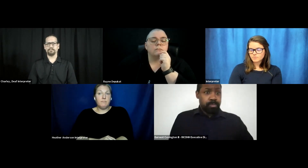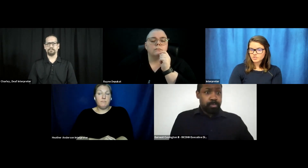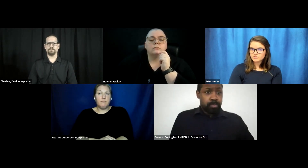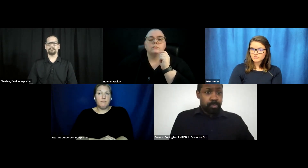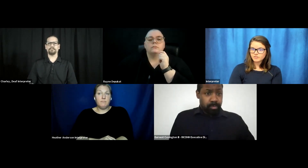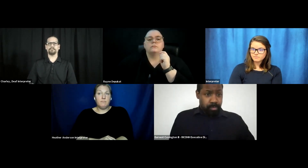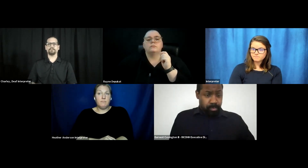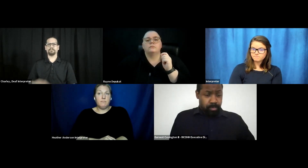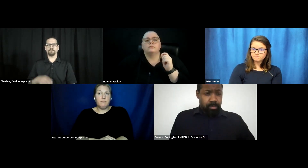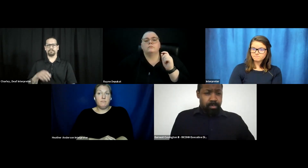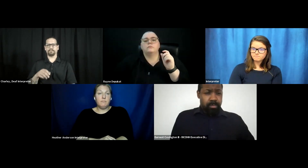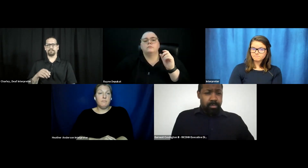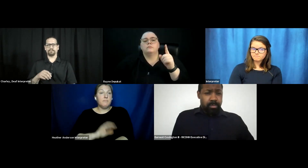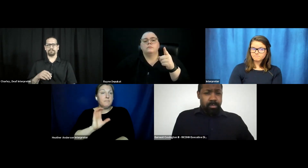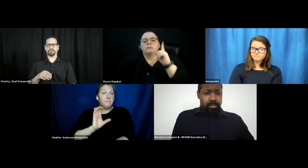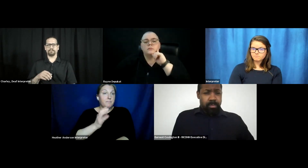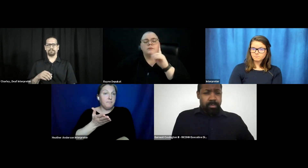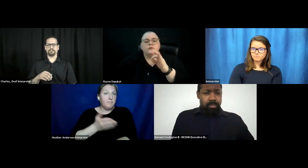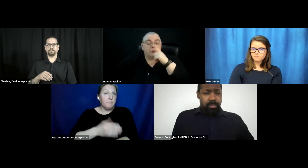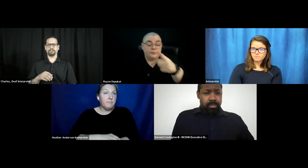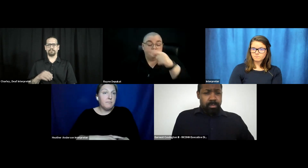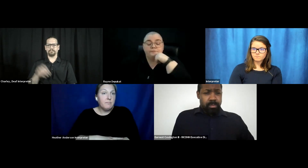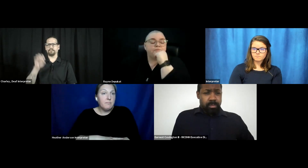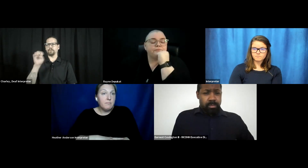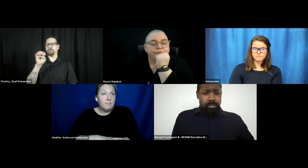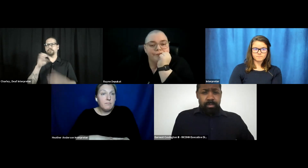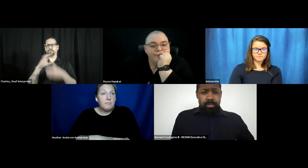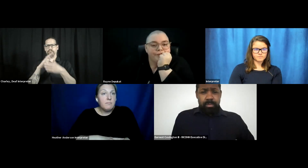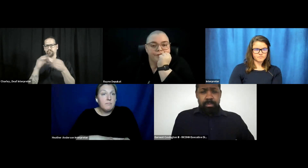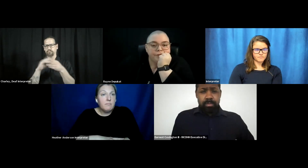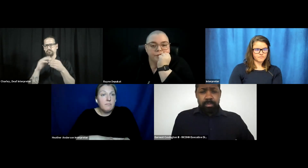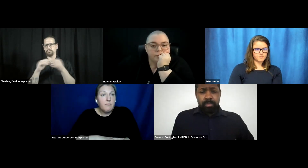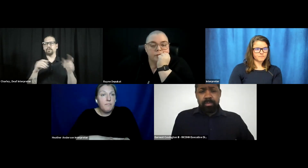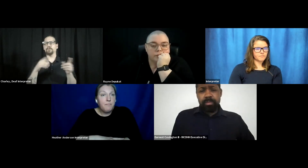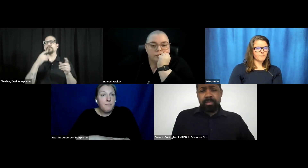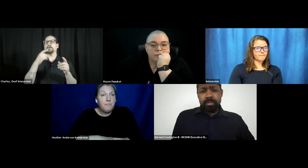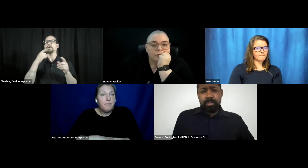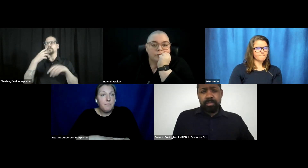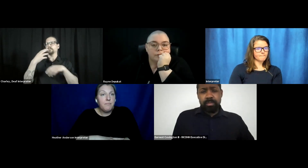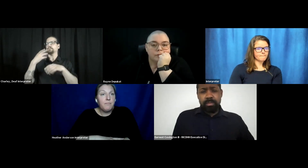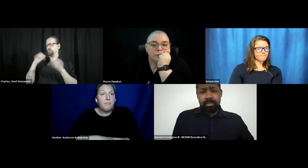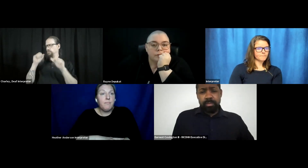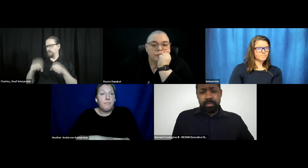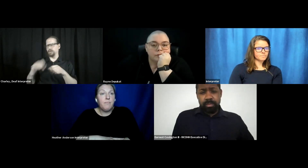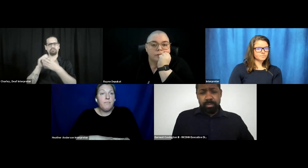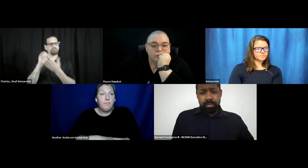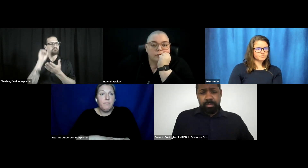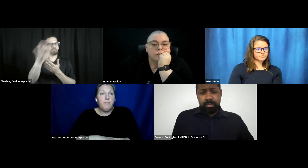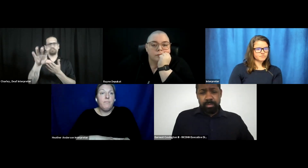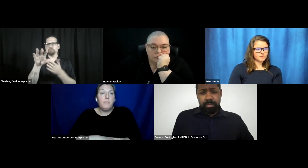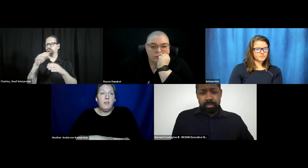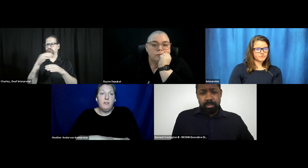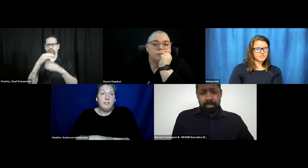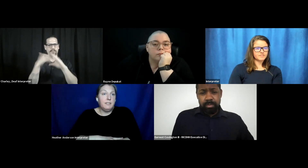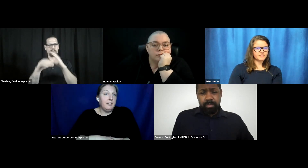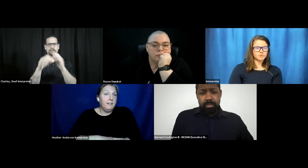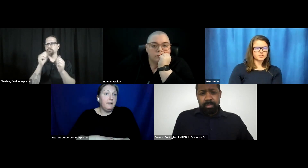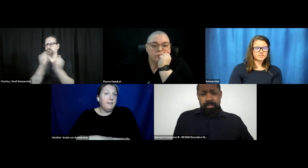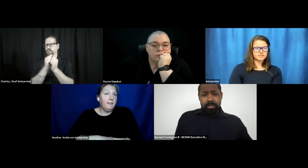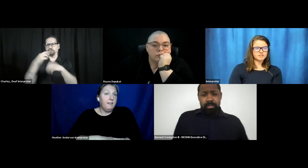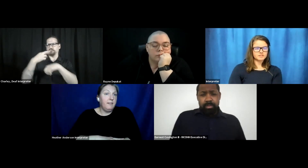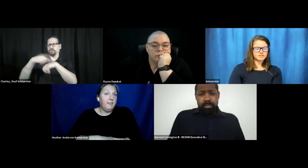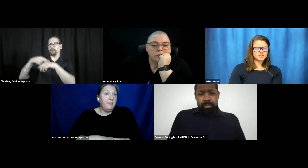job descriptions good